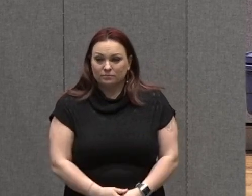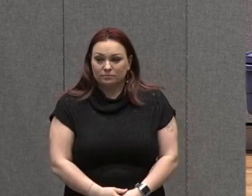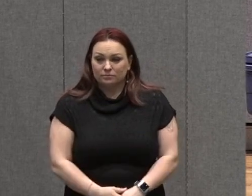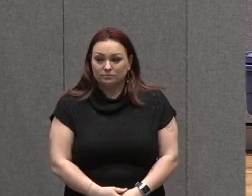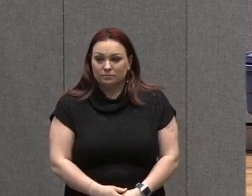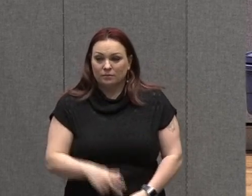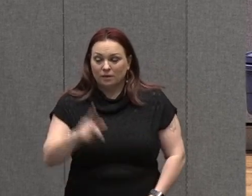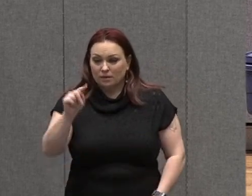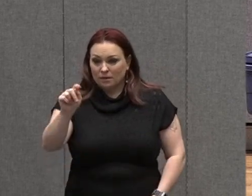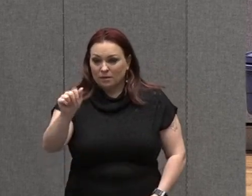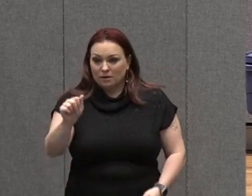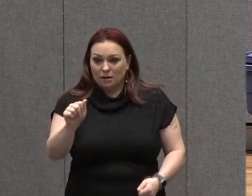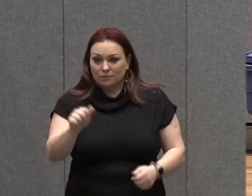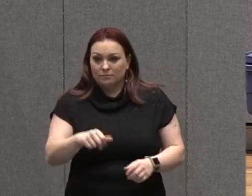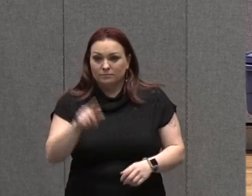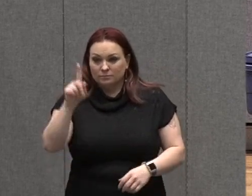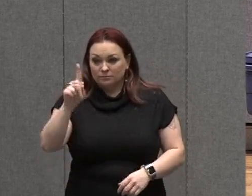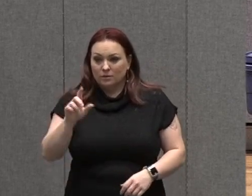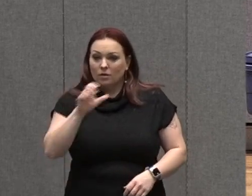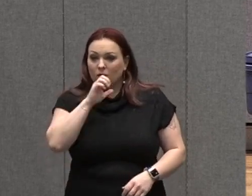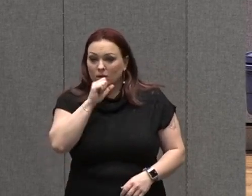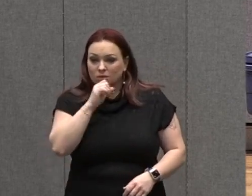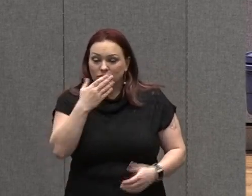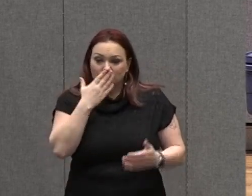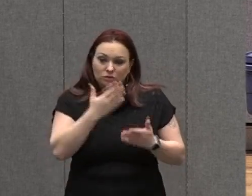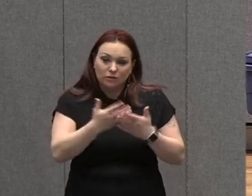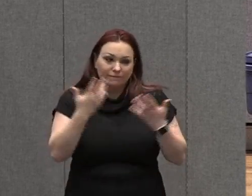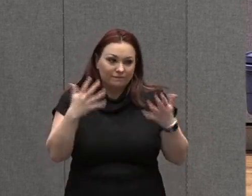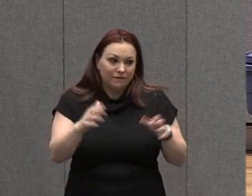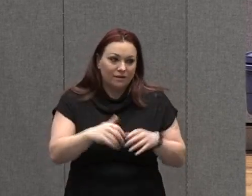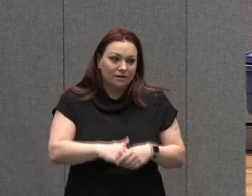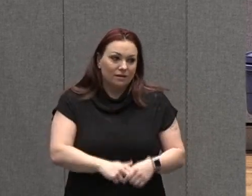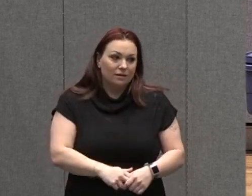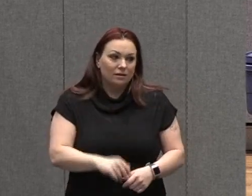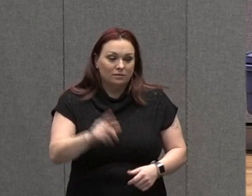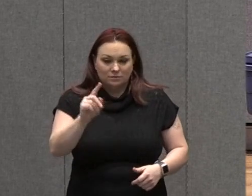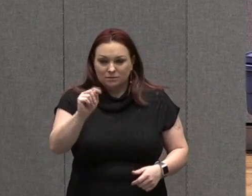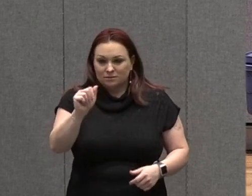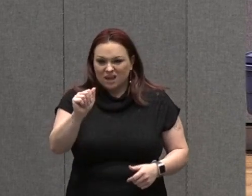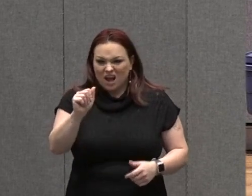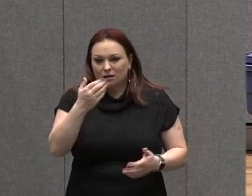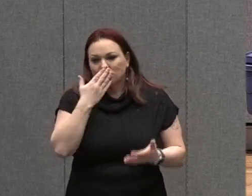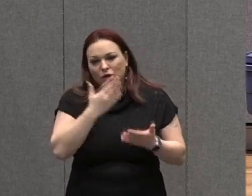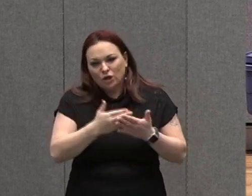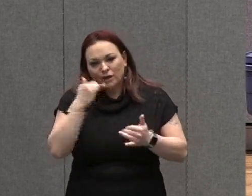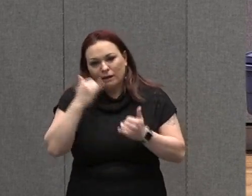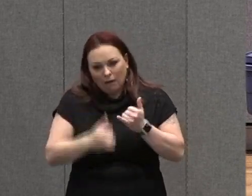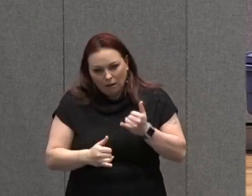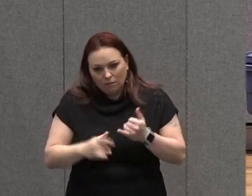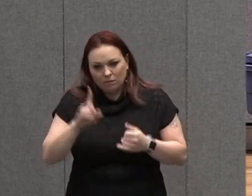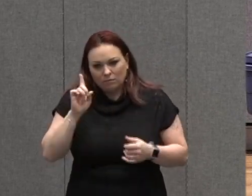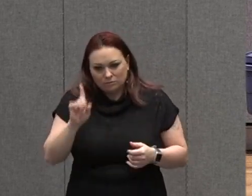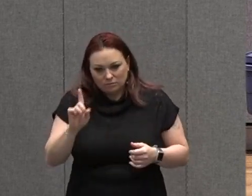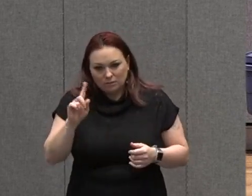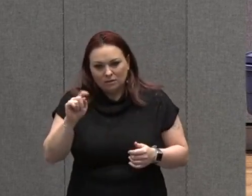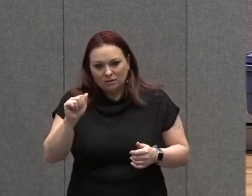a ta just to finish it. Ta's always good there. Yeah I think a ta's always good on the end. But it doesn't have to be that way.